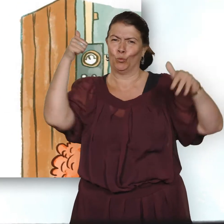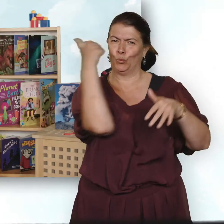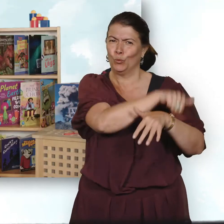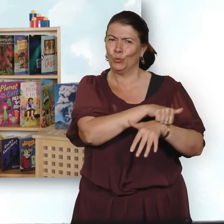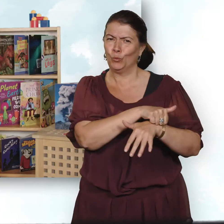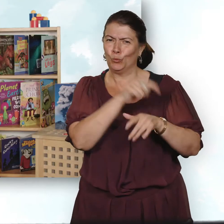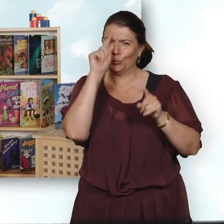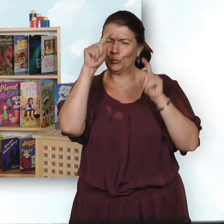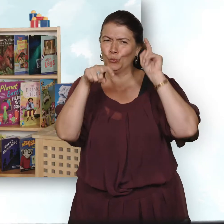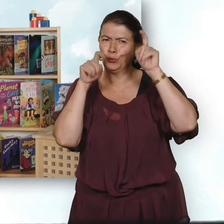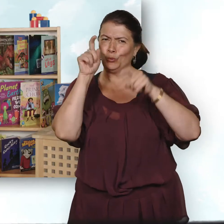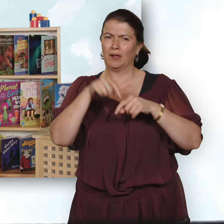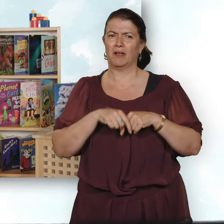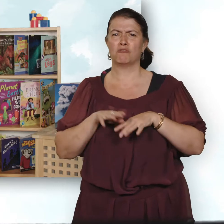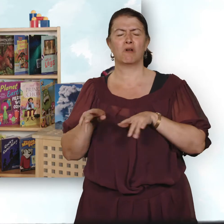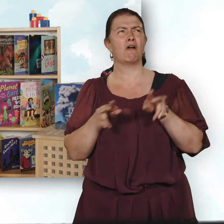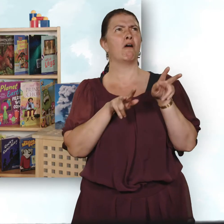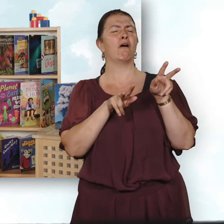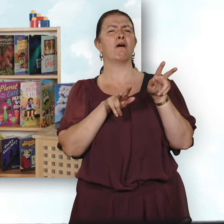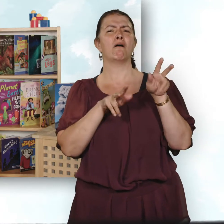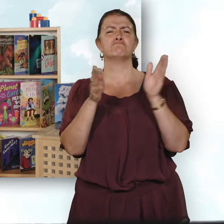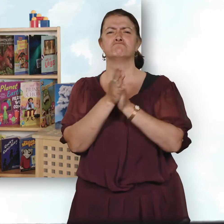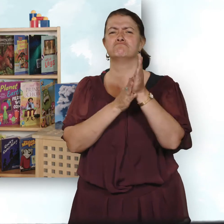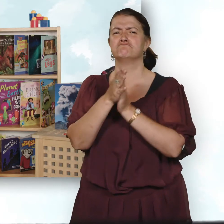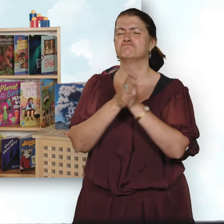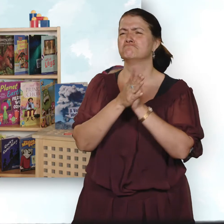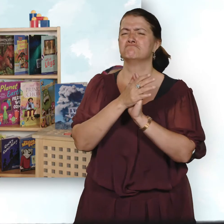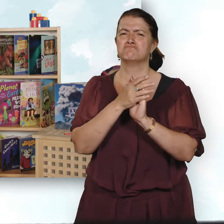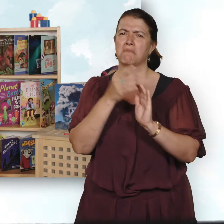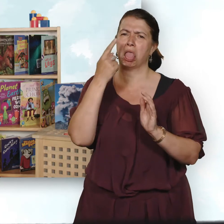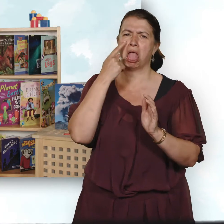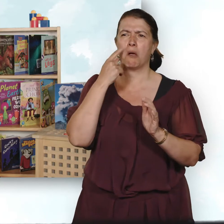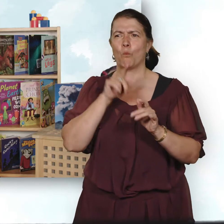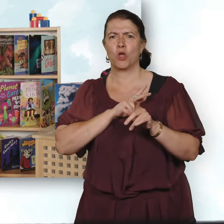“Why don’t we invent a useful object?” said Millie one morning.